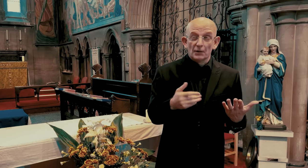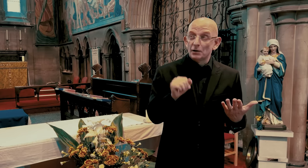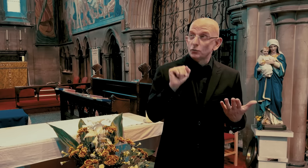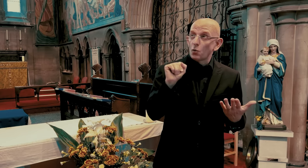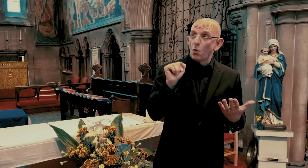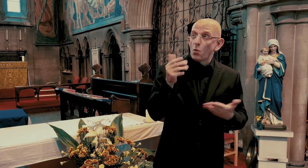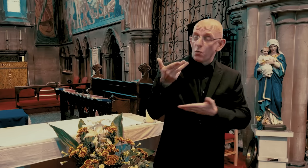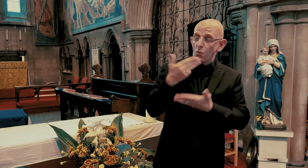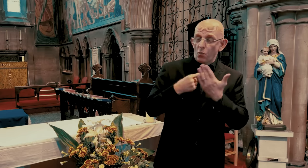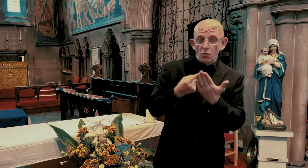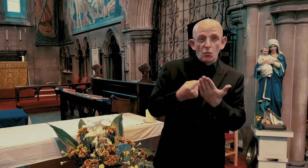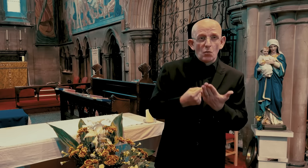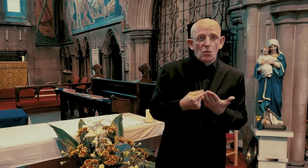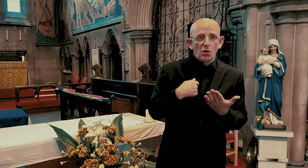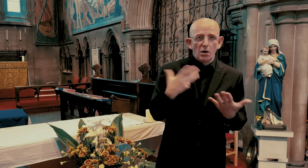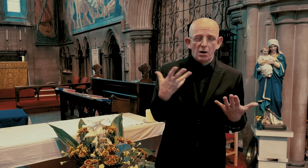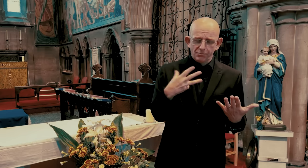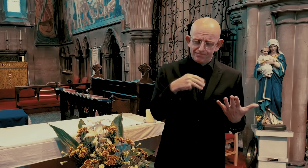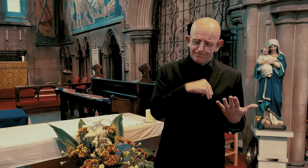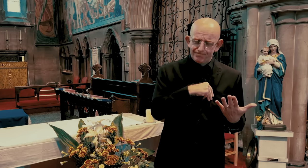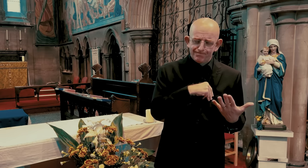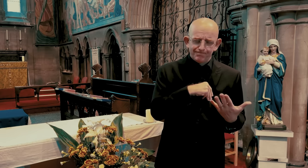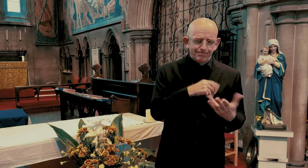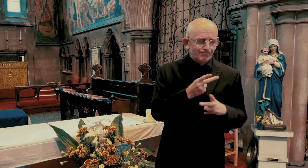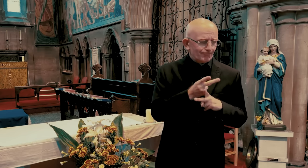I treasure your word in my heart,